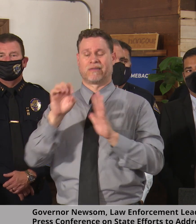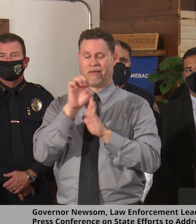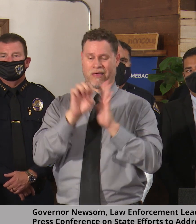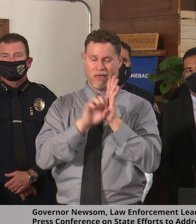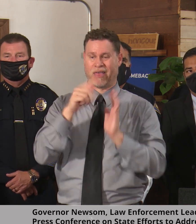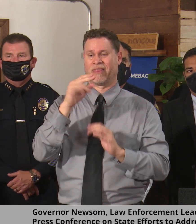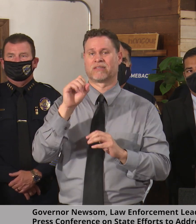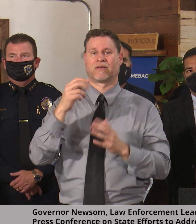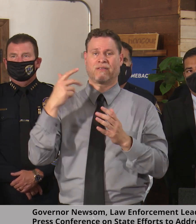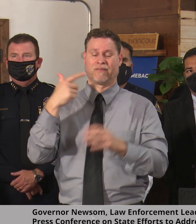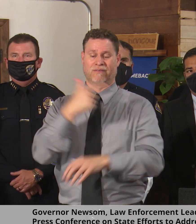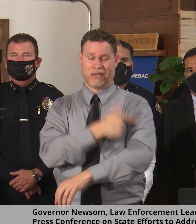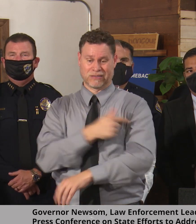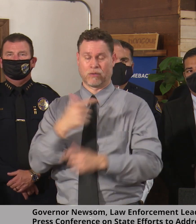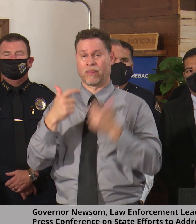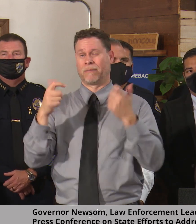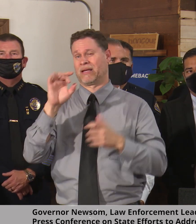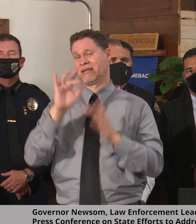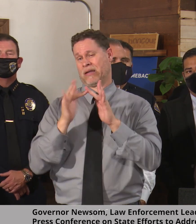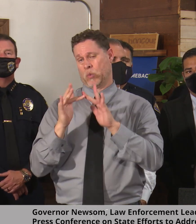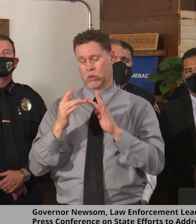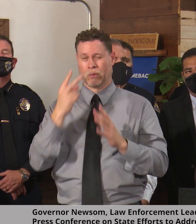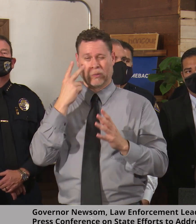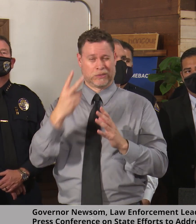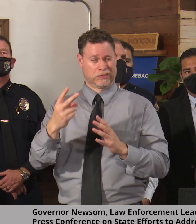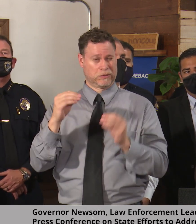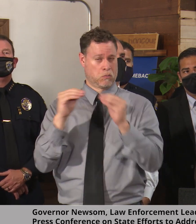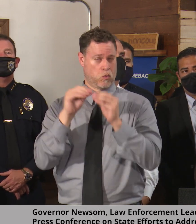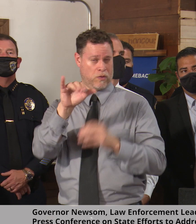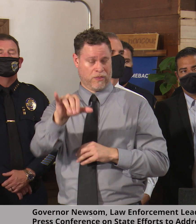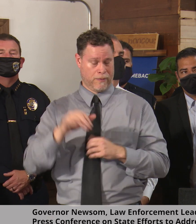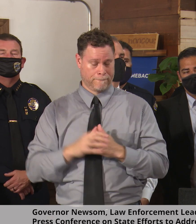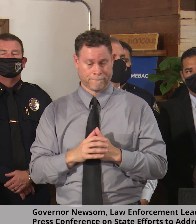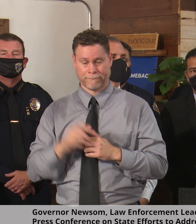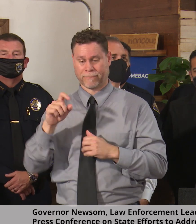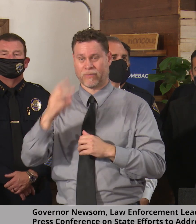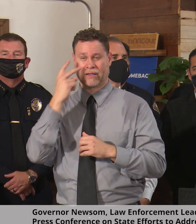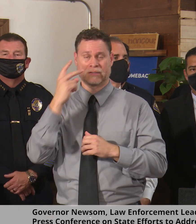one of the big networks but we need to see more of that. We need to see more courage of